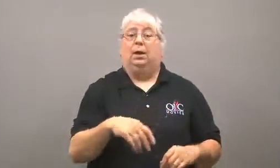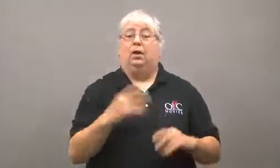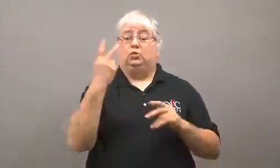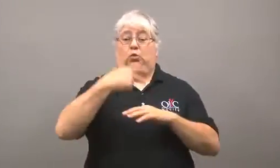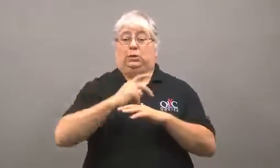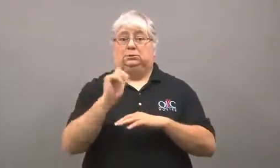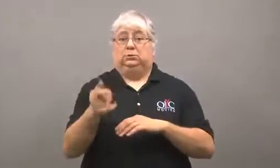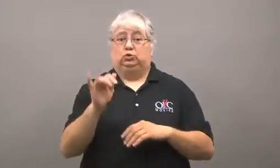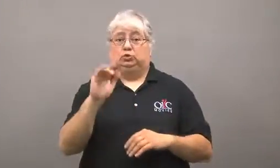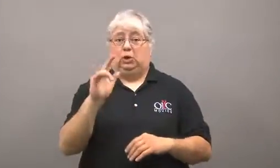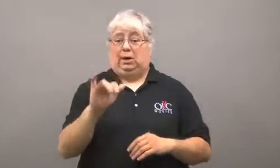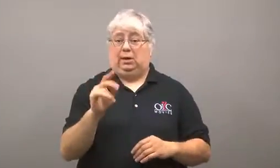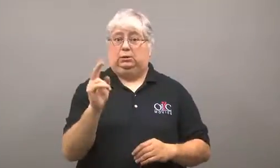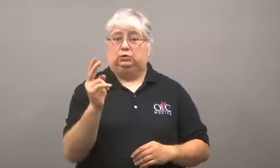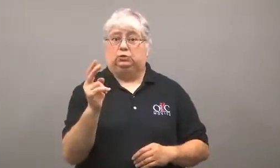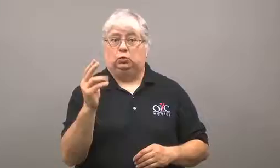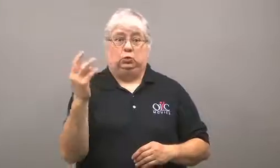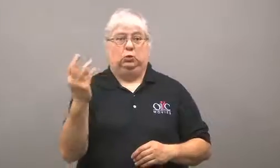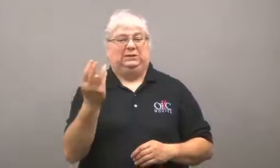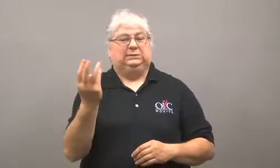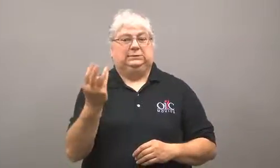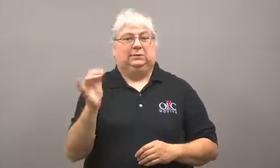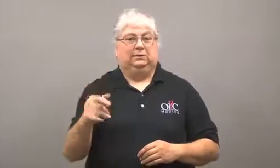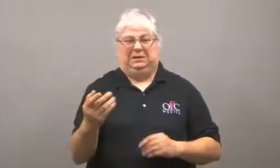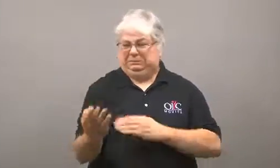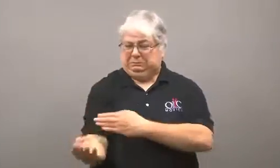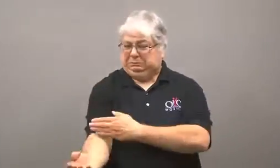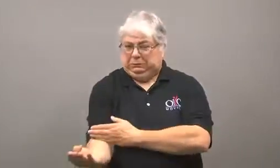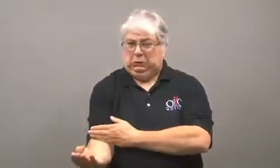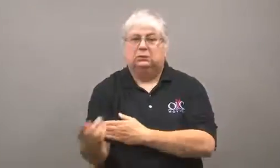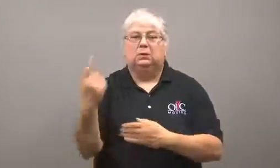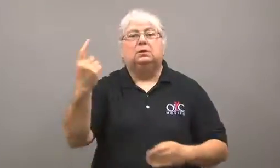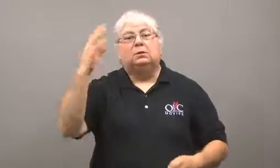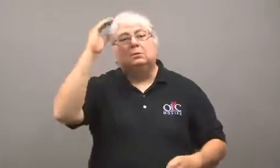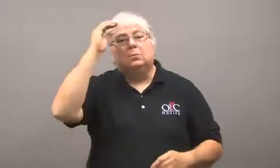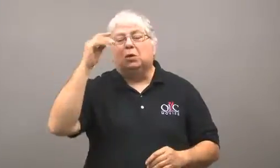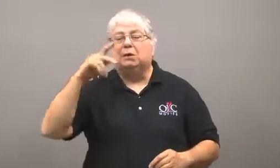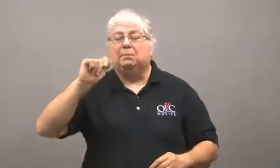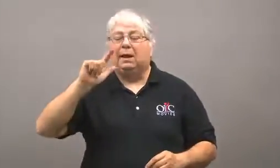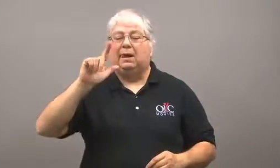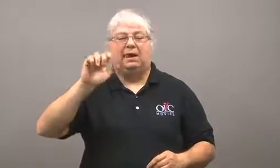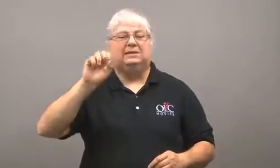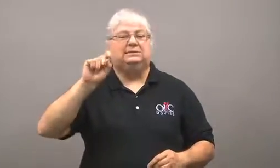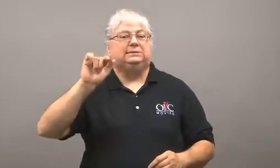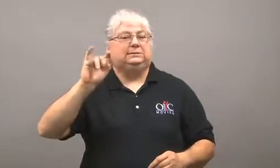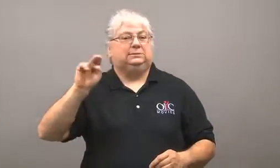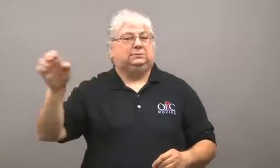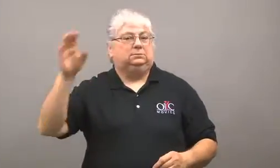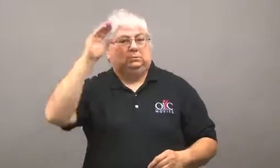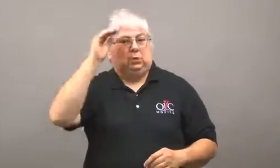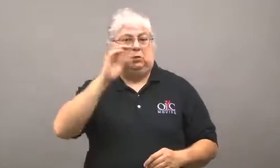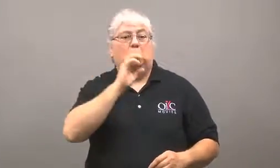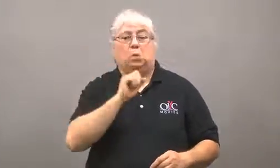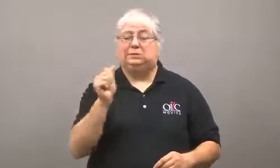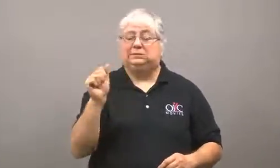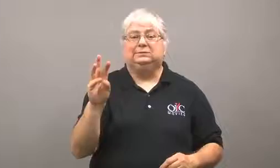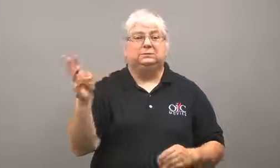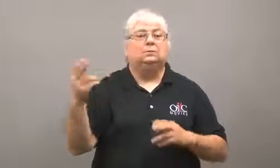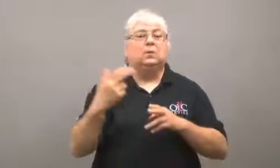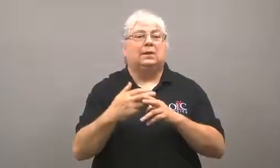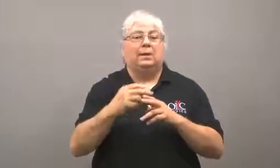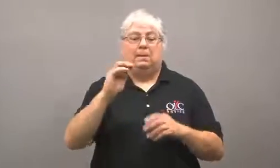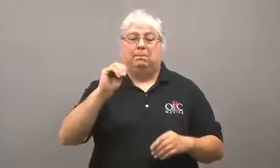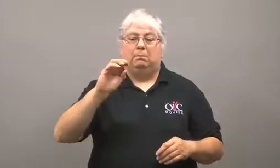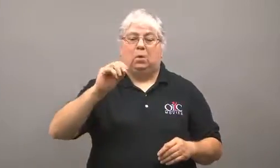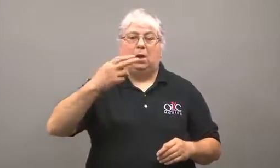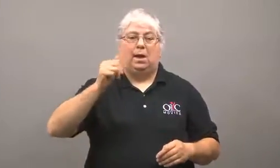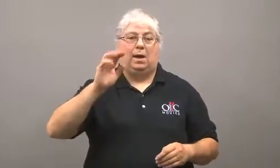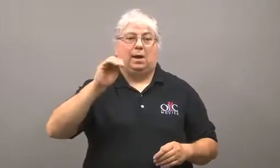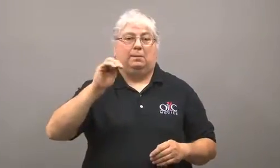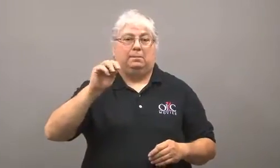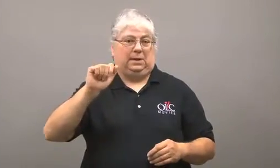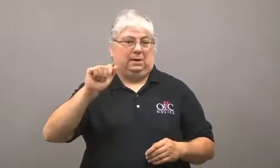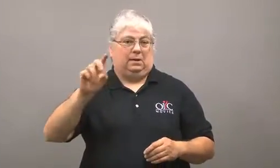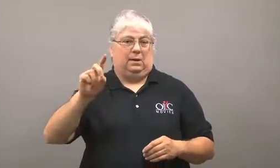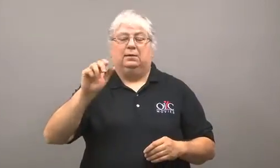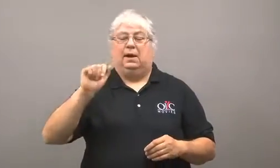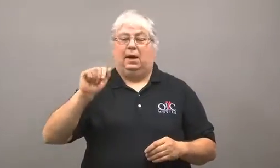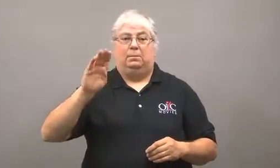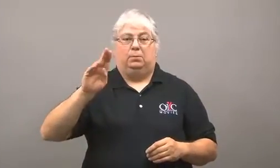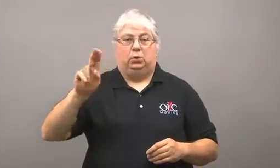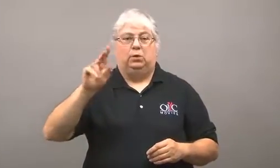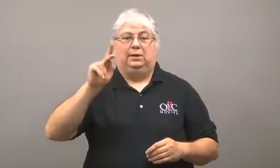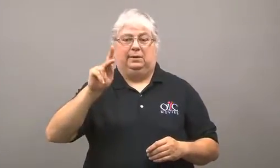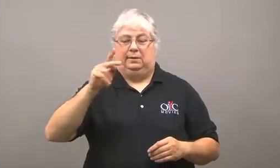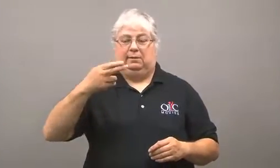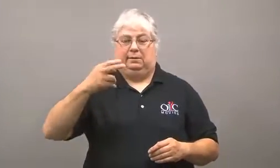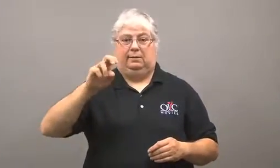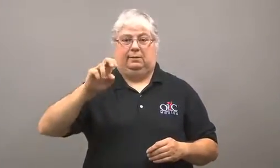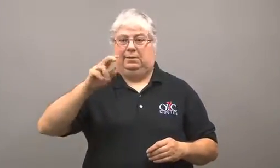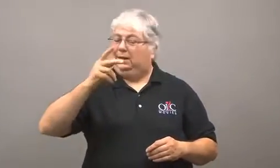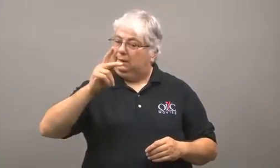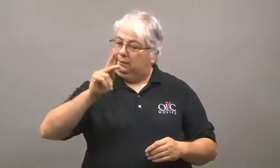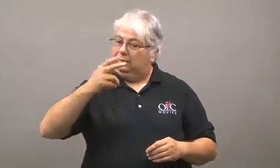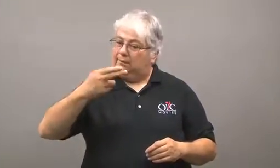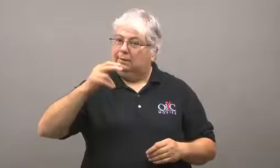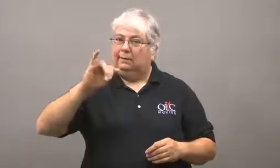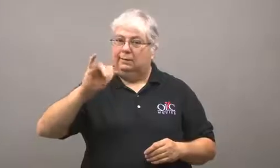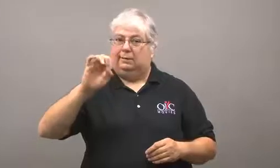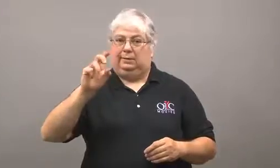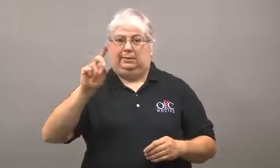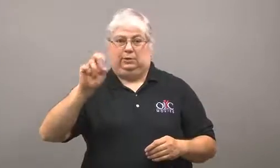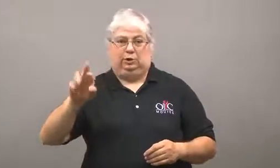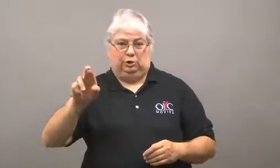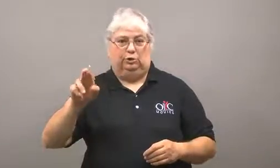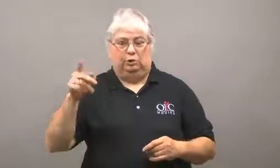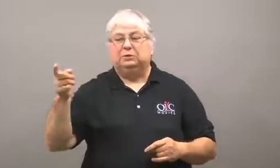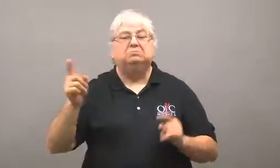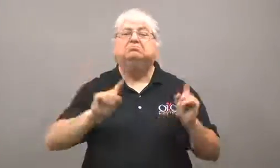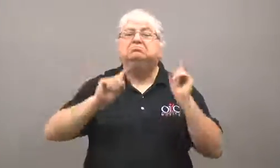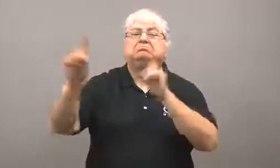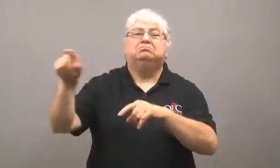Two days later, on Wednesday, July 2, early in the morning, a Palestinian boy,